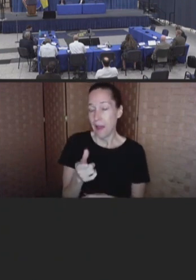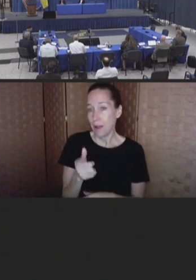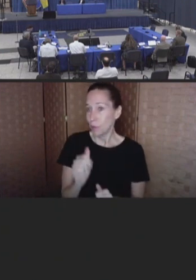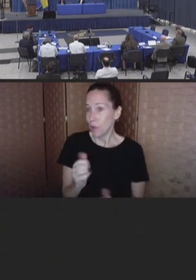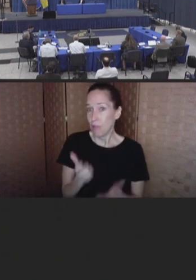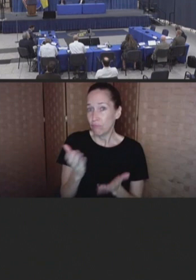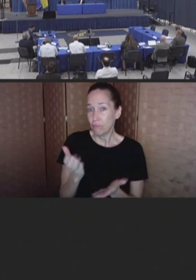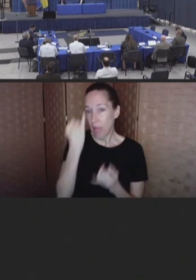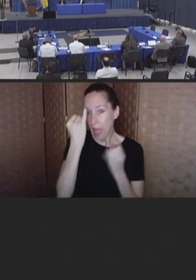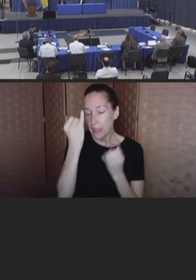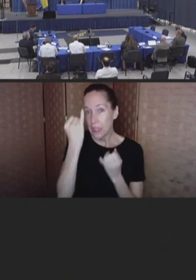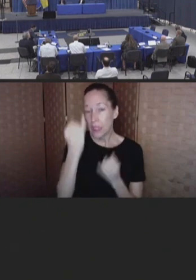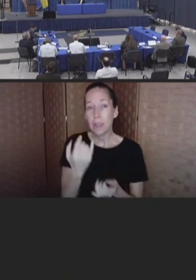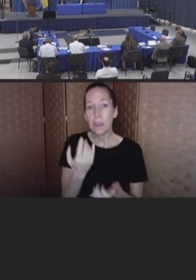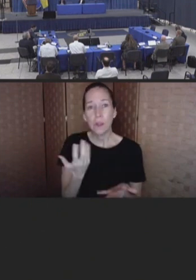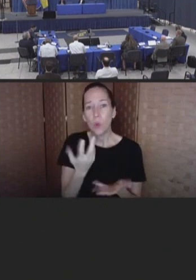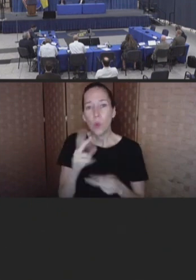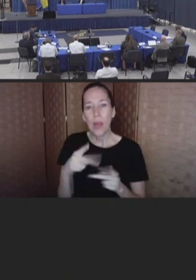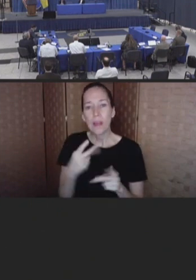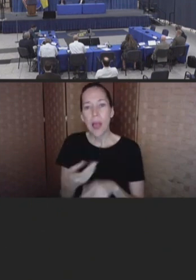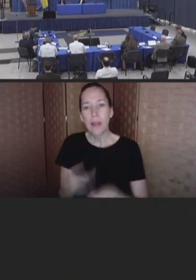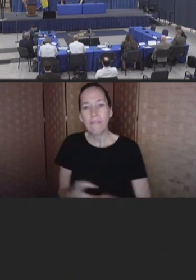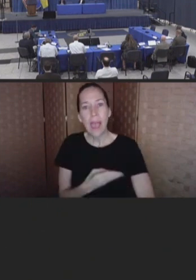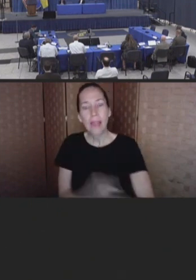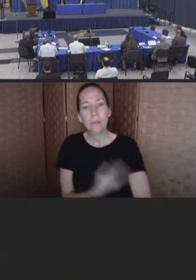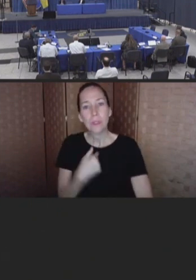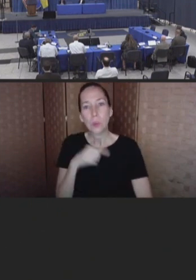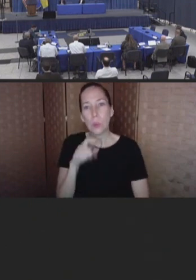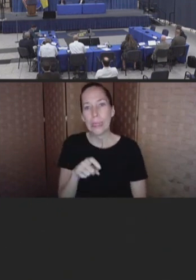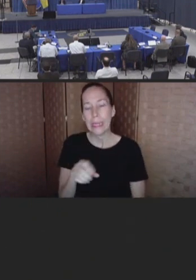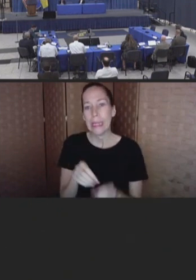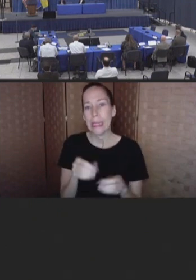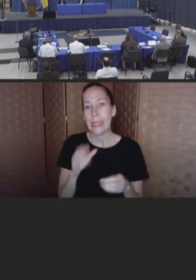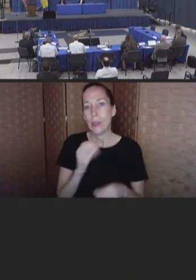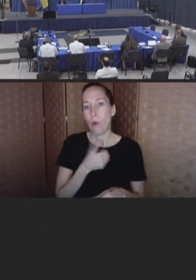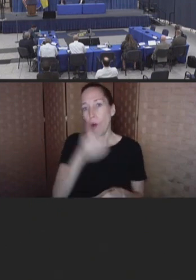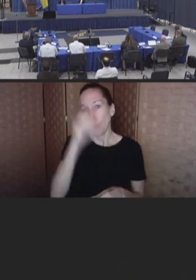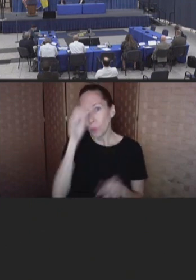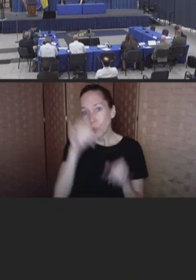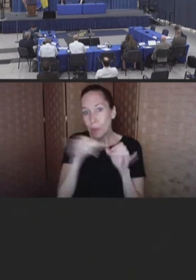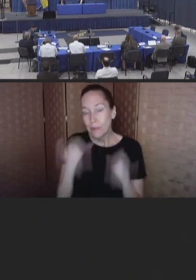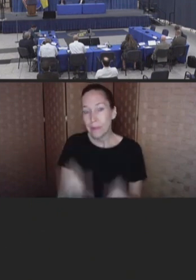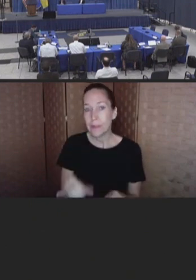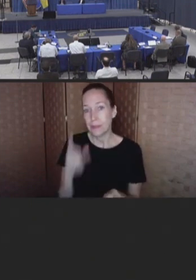health surveillance and data systems in order to do that? Thank you.